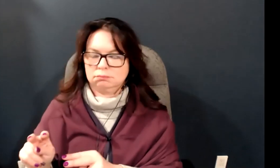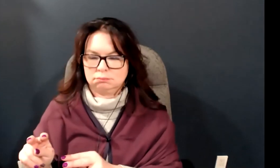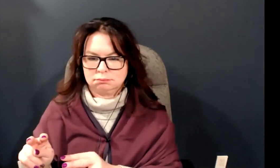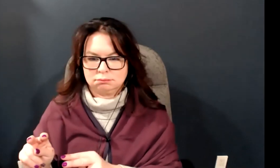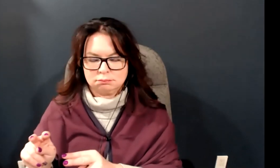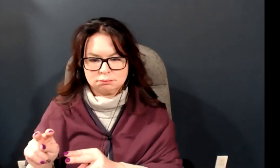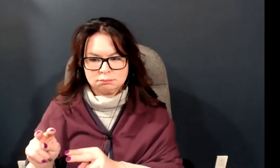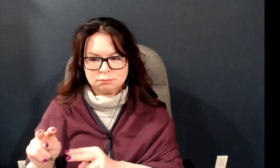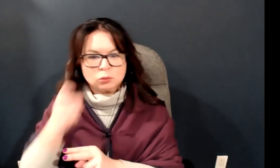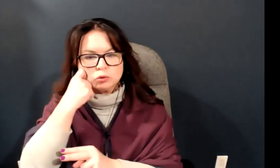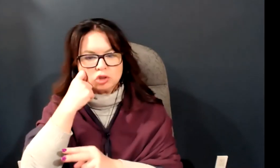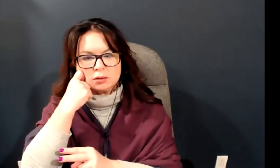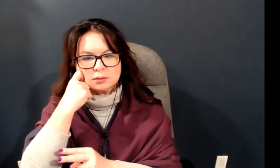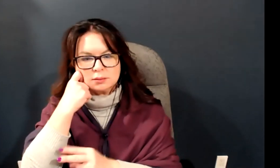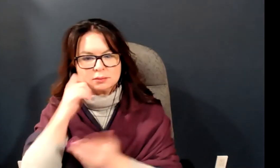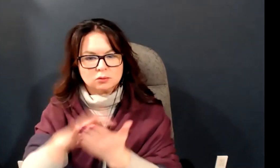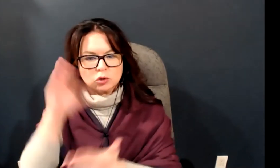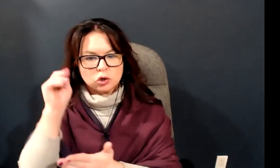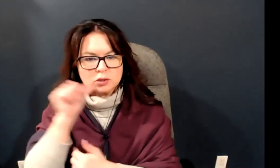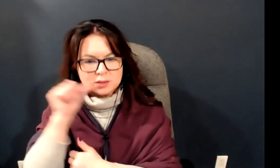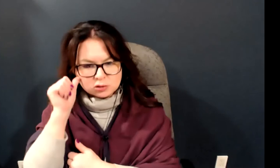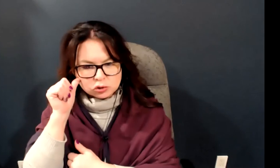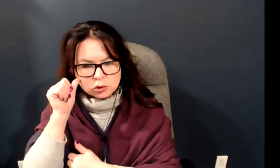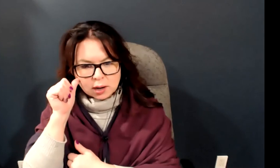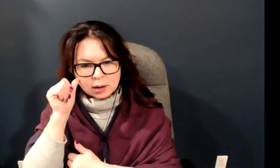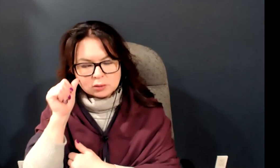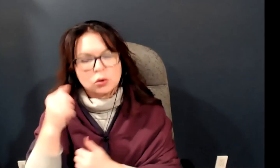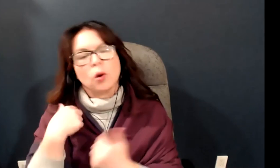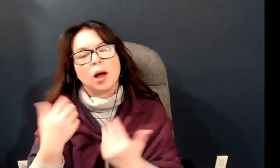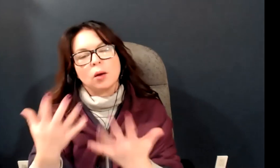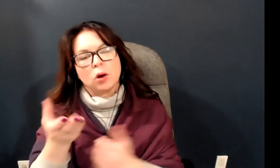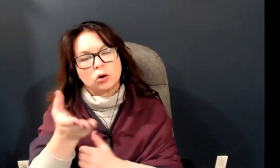of all the things that we uncovered about the certain rules and the different way artists